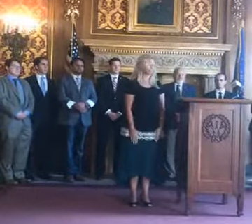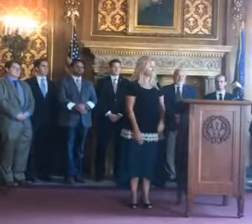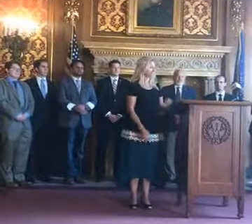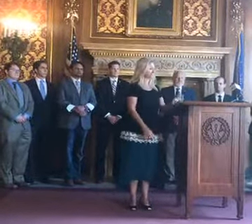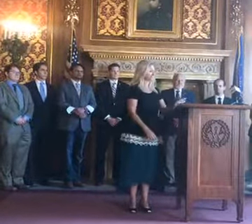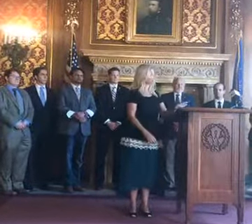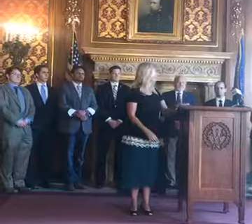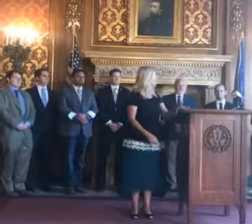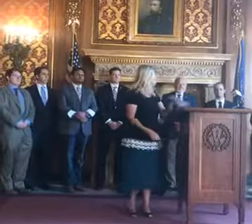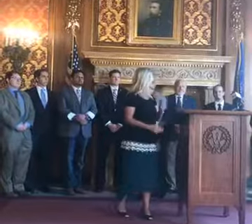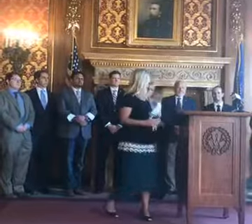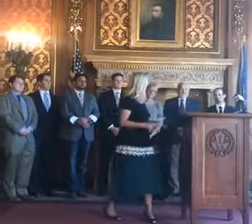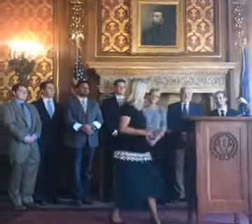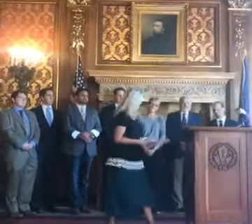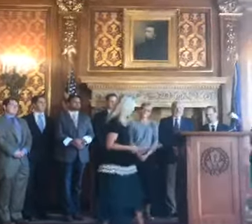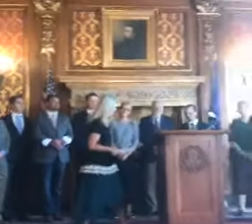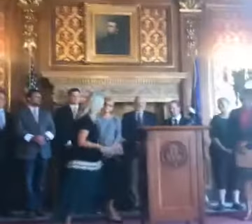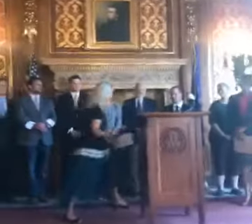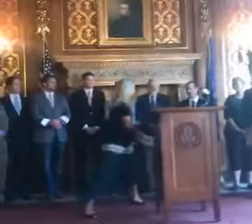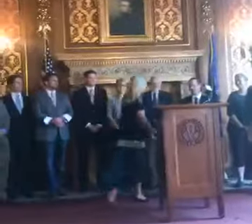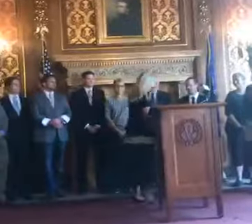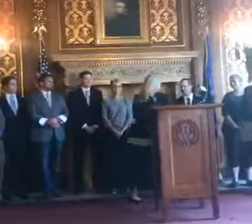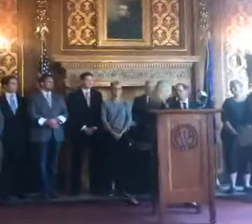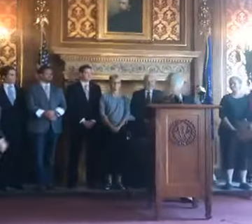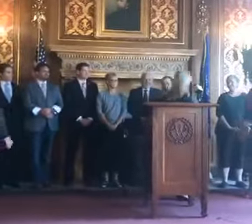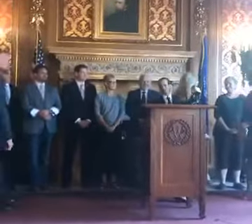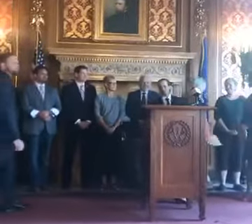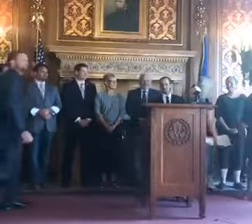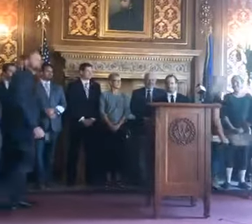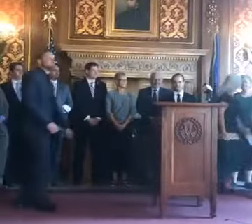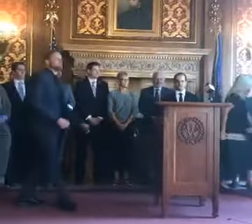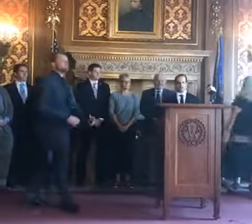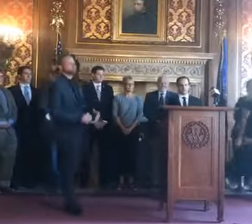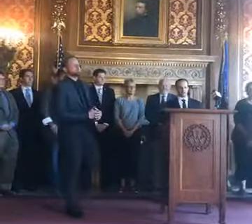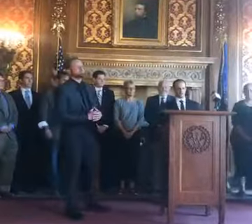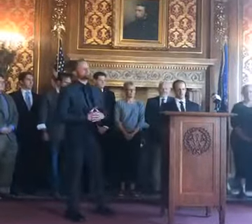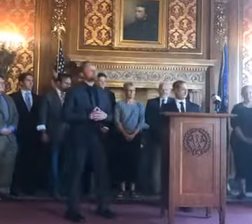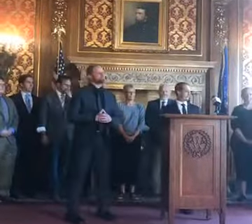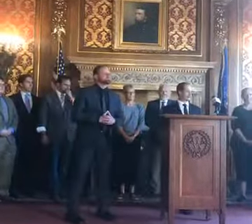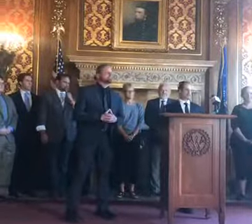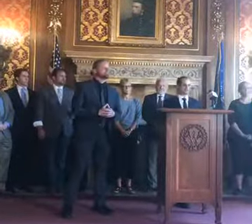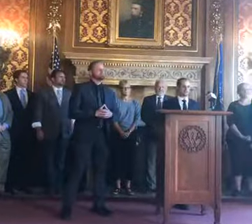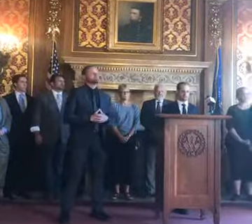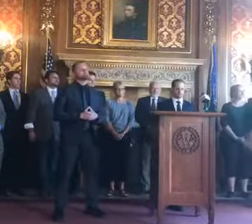and medical settings. Thank you.